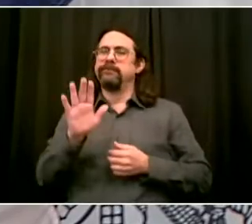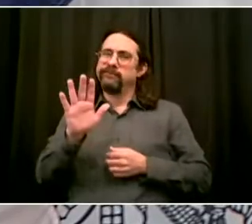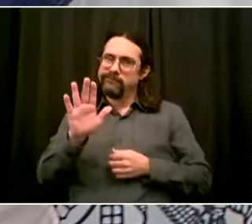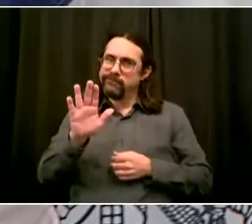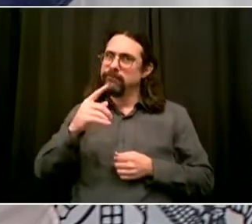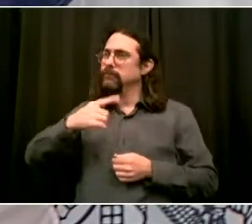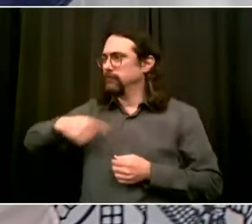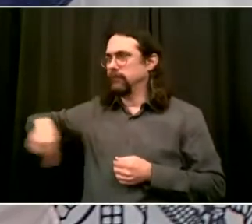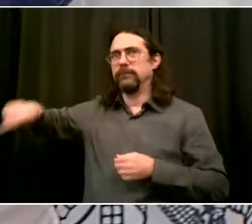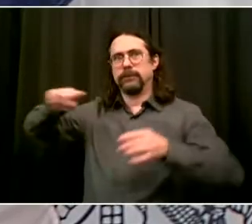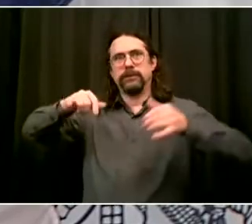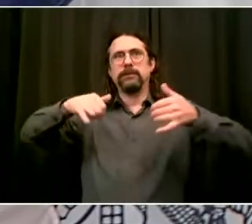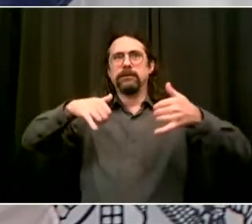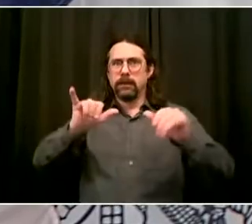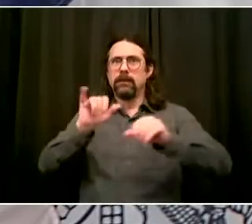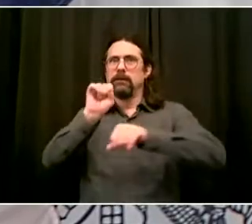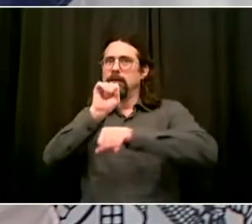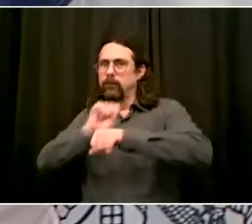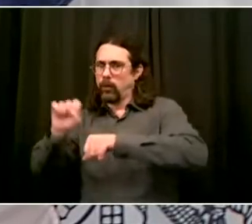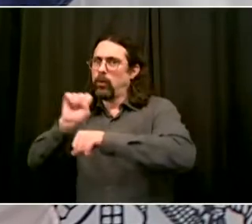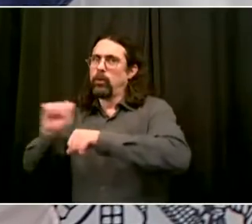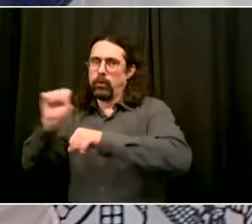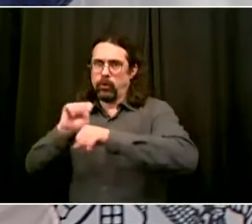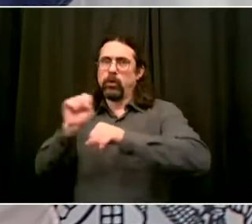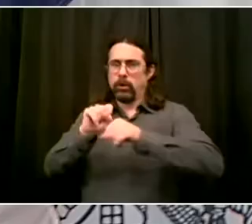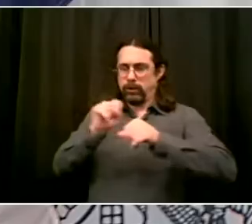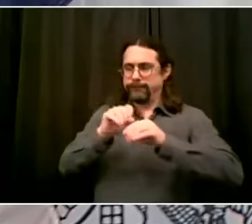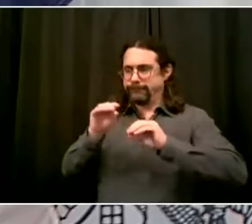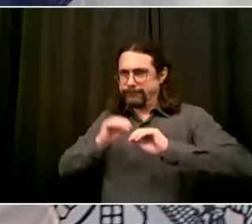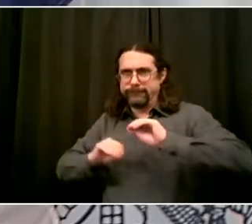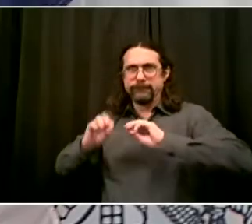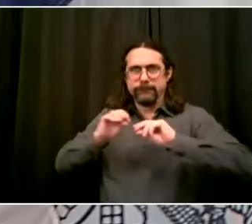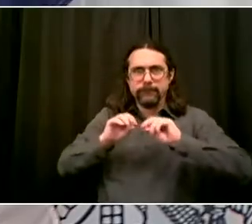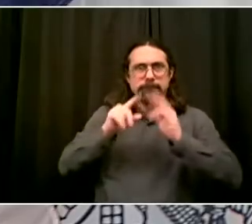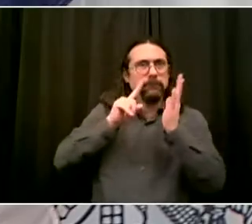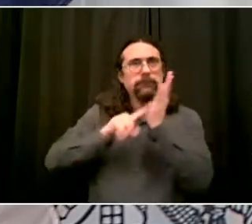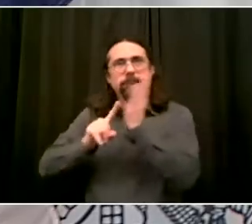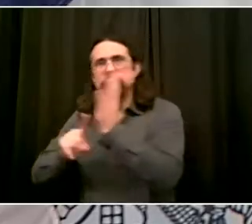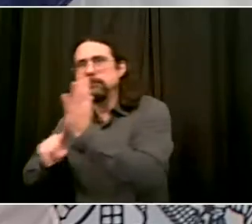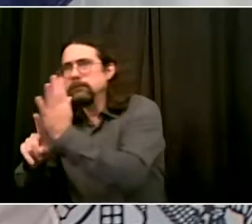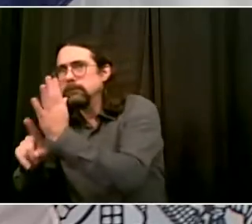WORKING ON A NUMBER OF PIECES, ACTCTUALLY, NOT JUST ABOUT THE SUMMER BUT BEYONDD LOOKING AT